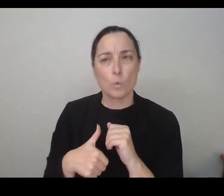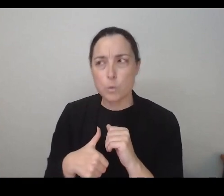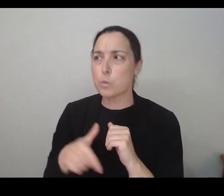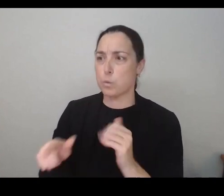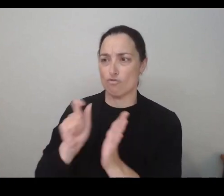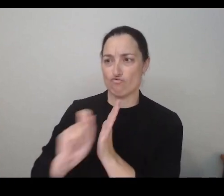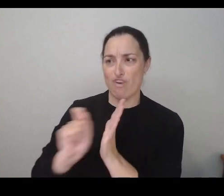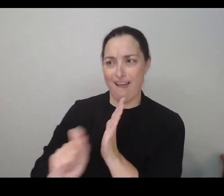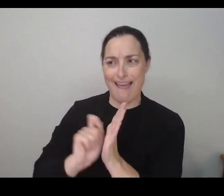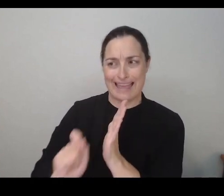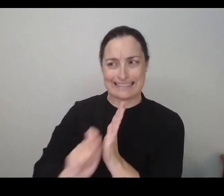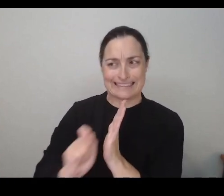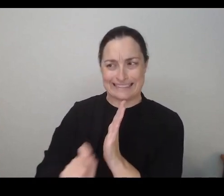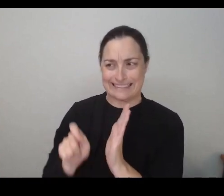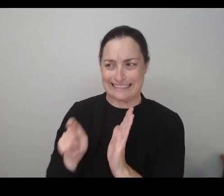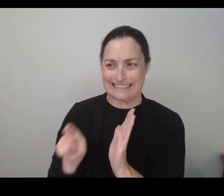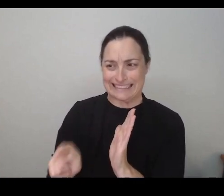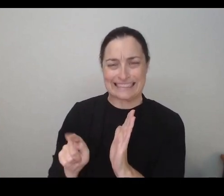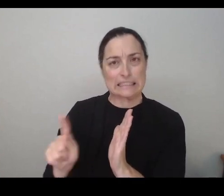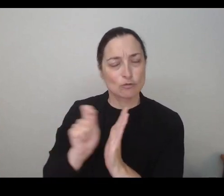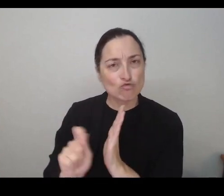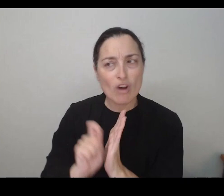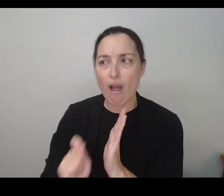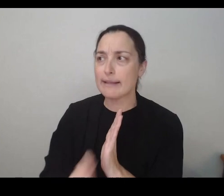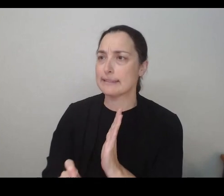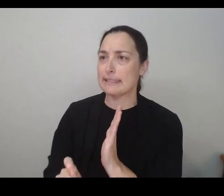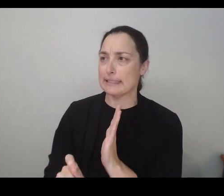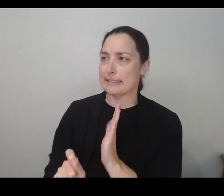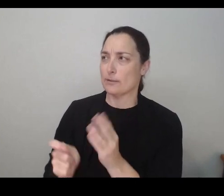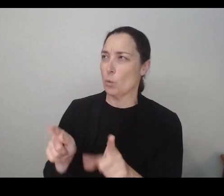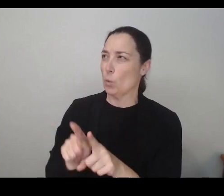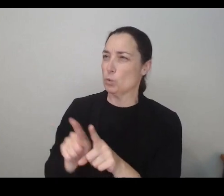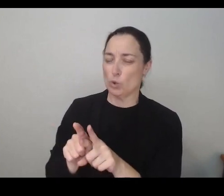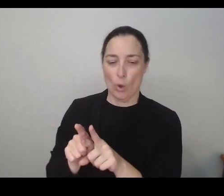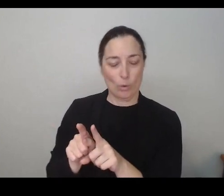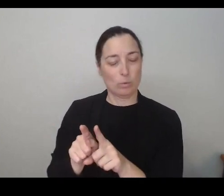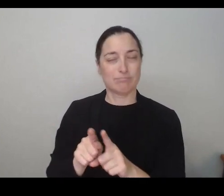and his writing also built his own mystique. And I thought that was fascinating